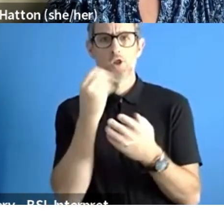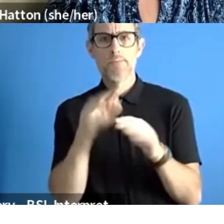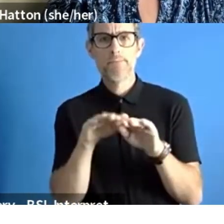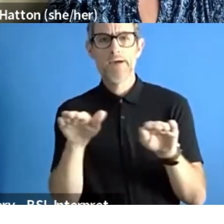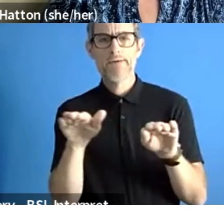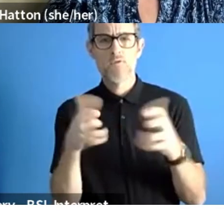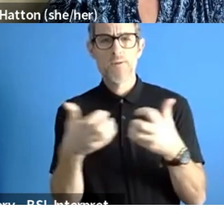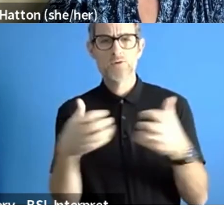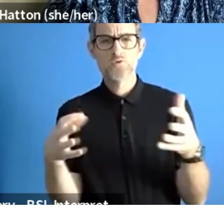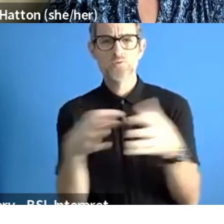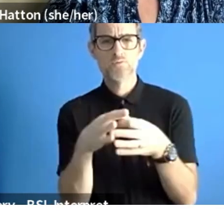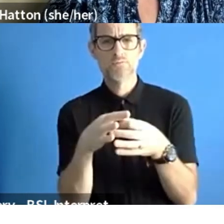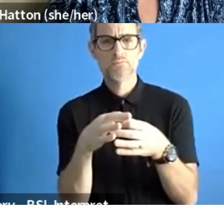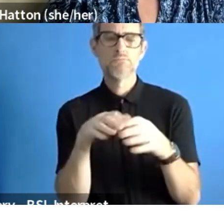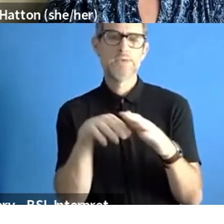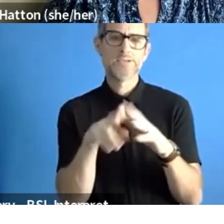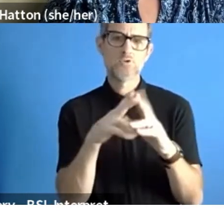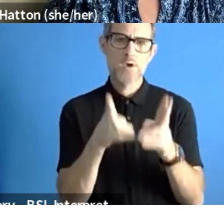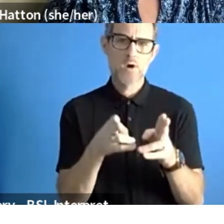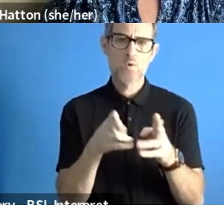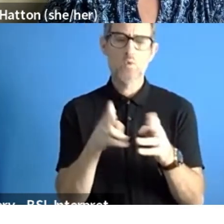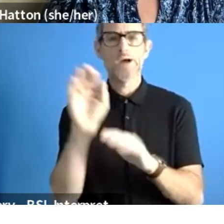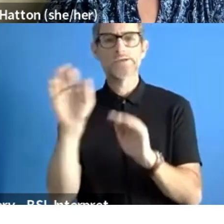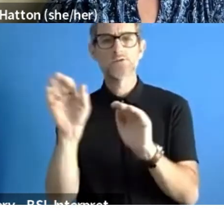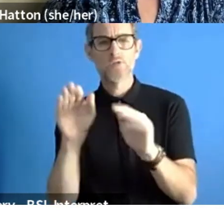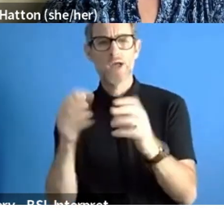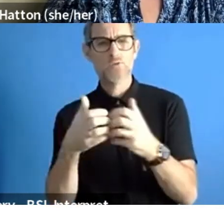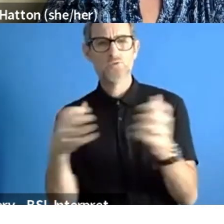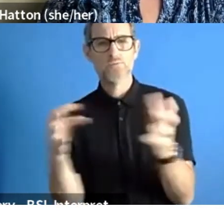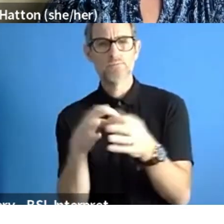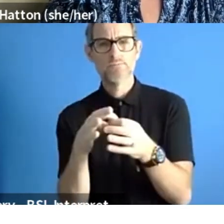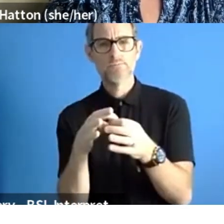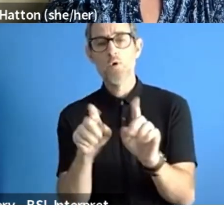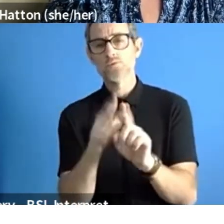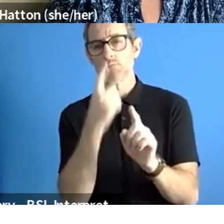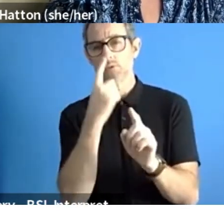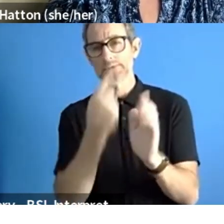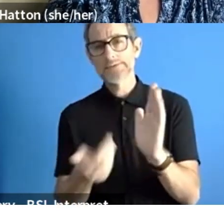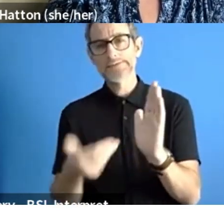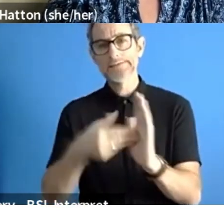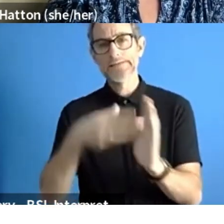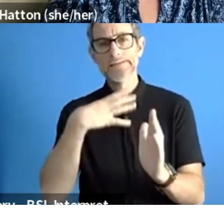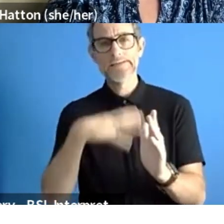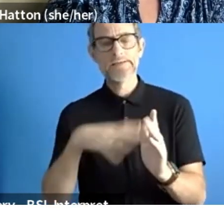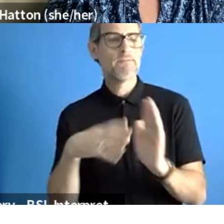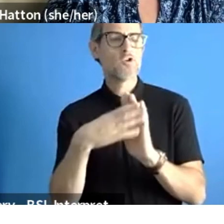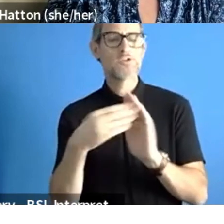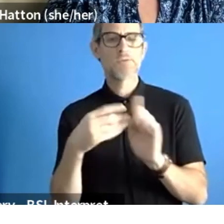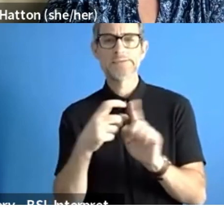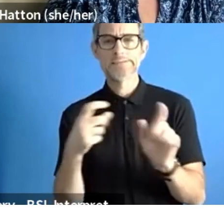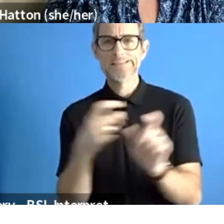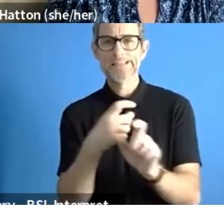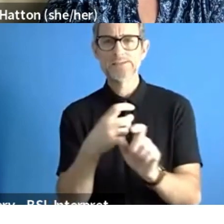So whether that's internal or external and possible additional needs like dyslexia, for example. So those